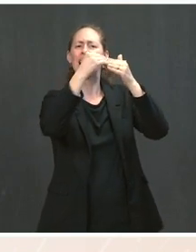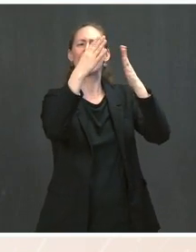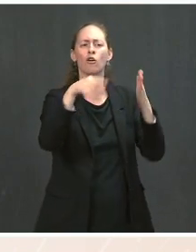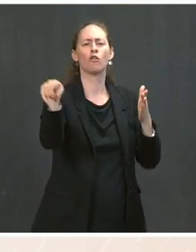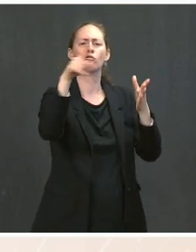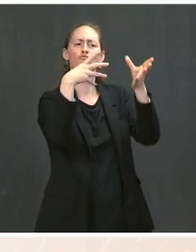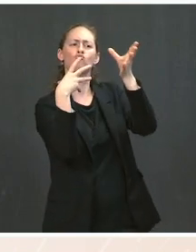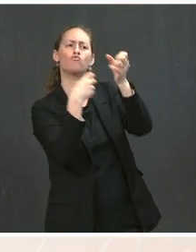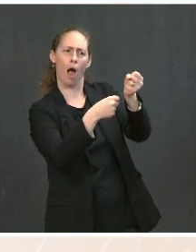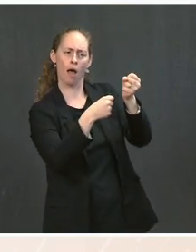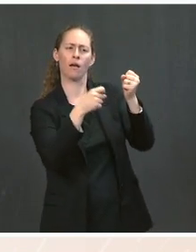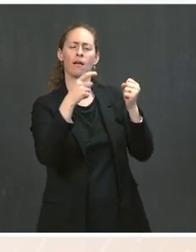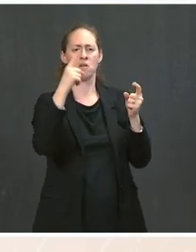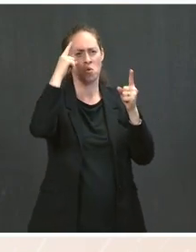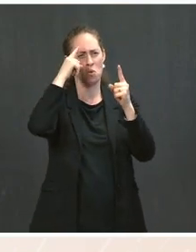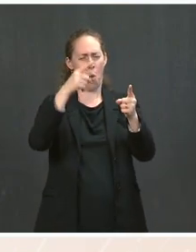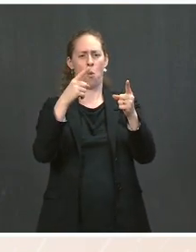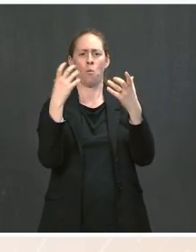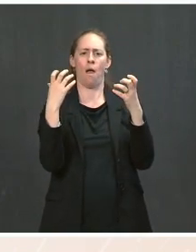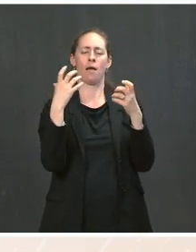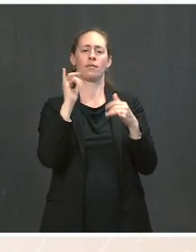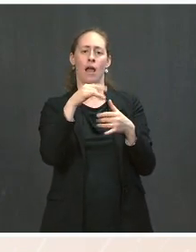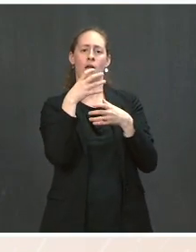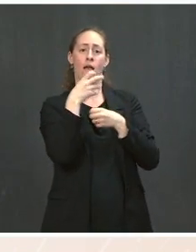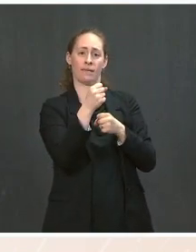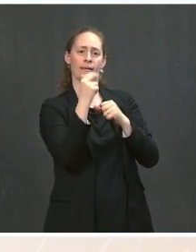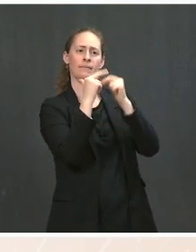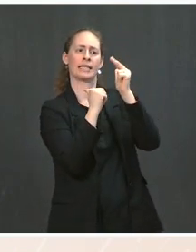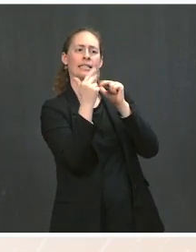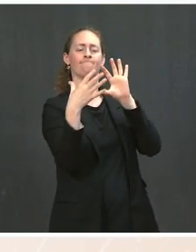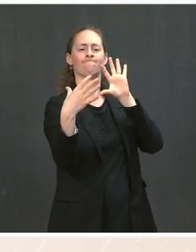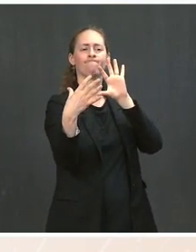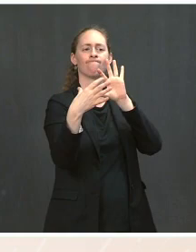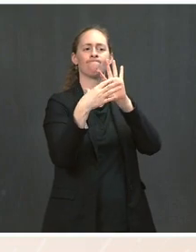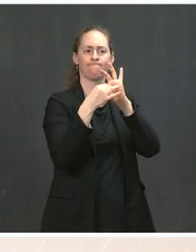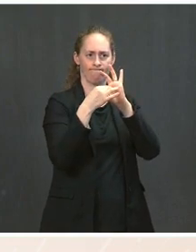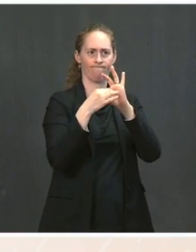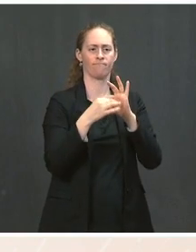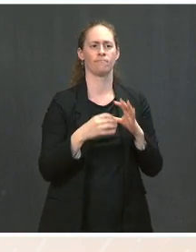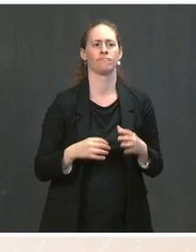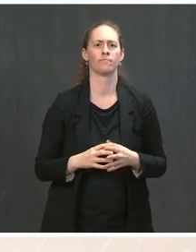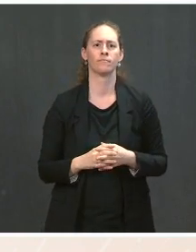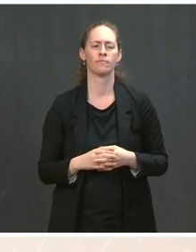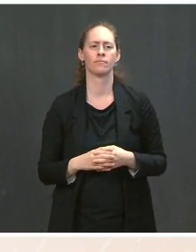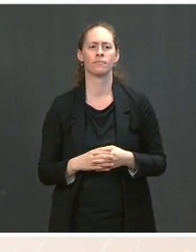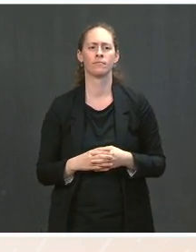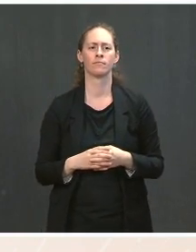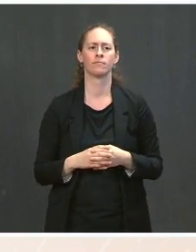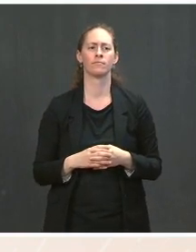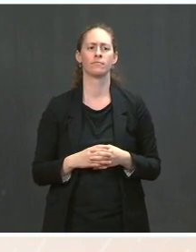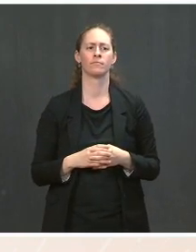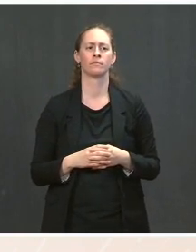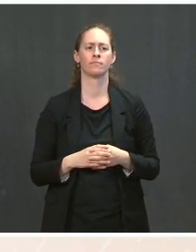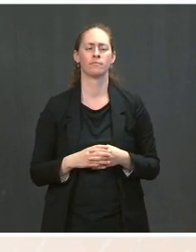but we're talking about what we think the demand will look like. The Press: So, to be -- so to be clear, in terms of demand, is there a figure, though, to have this assessment?